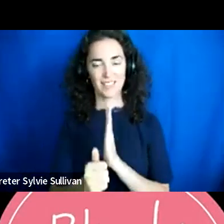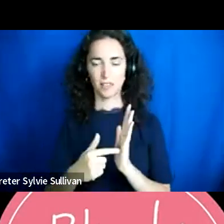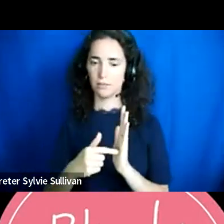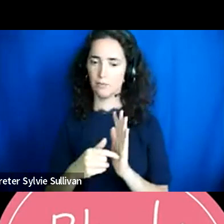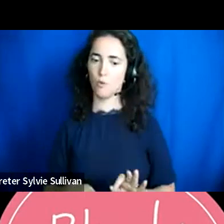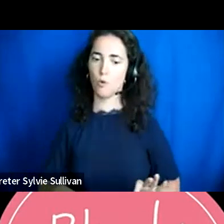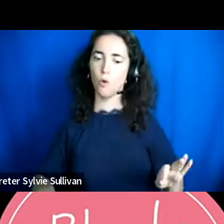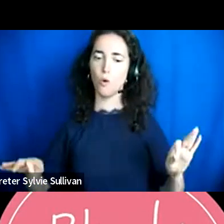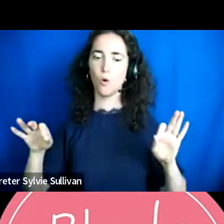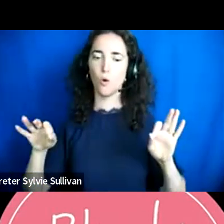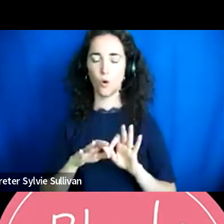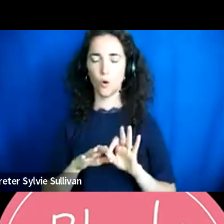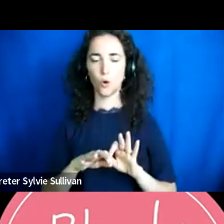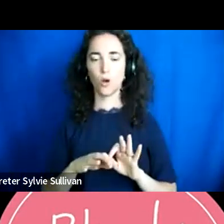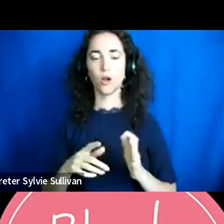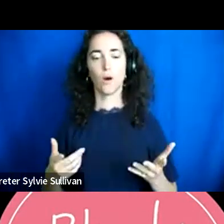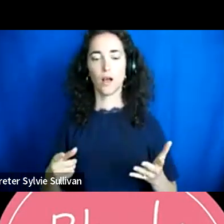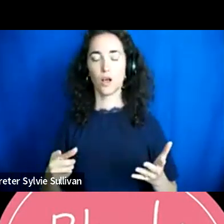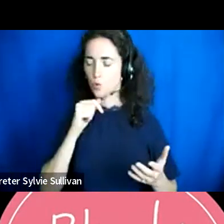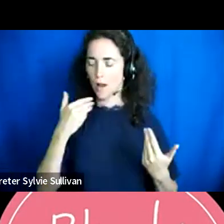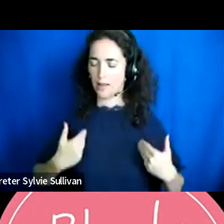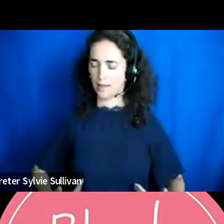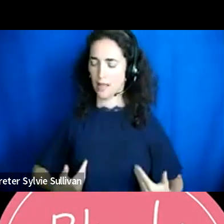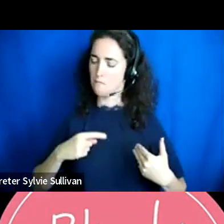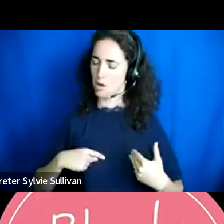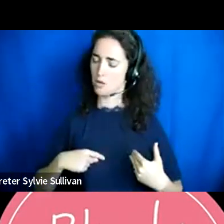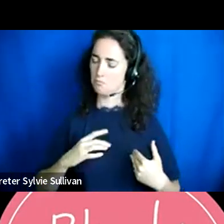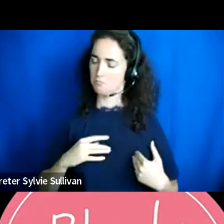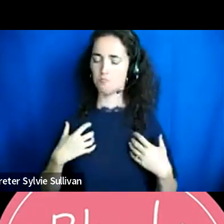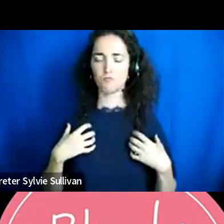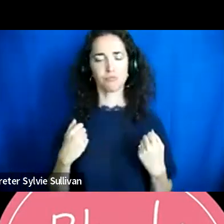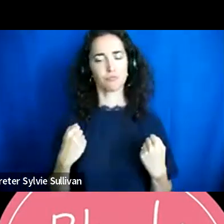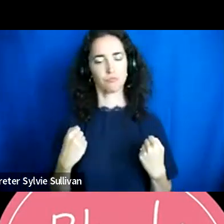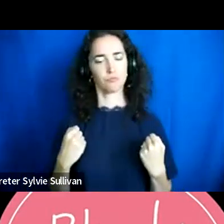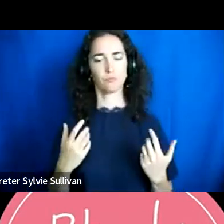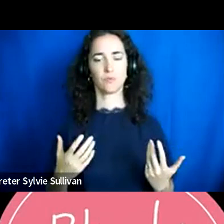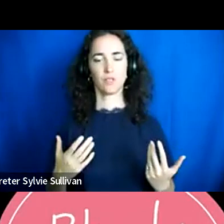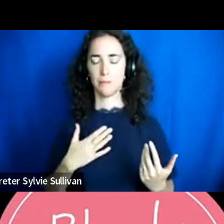You have to become comfortable with who you are, where you are, with your blindness.